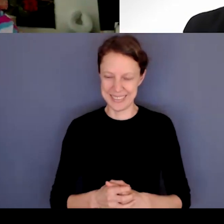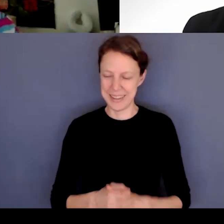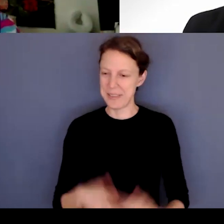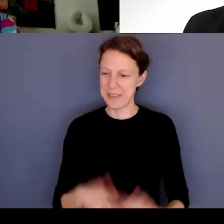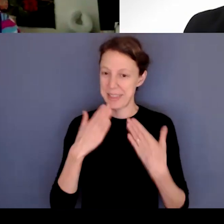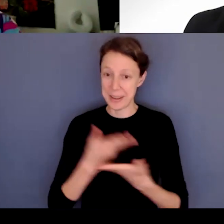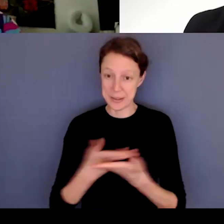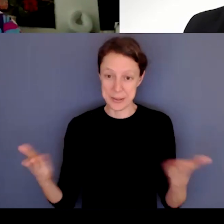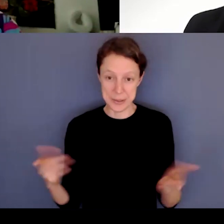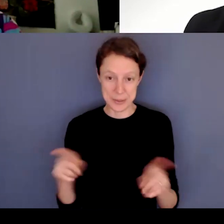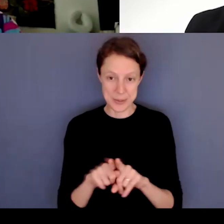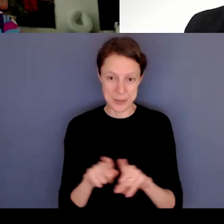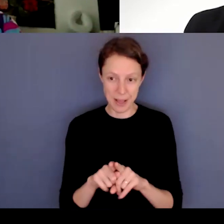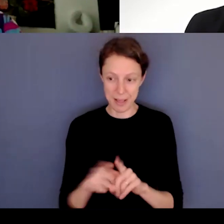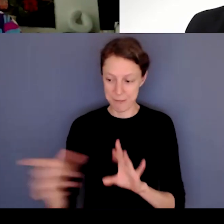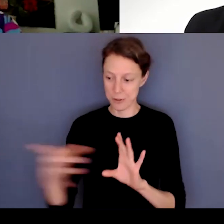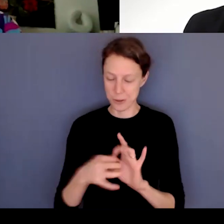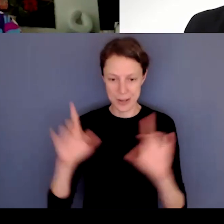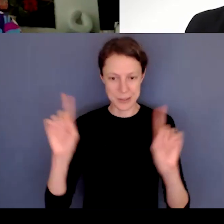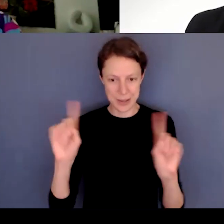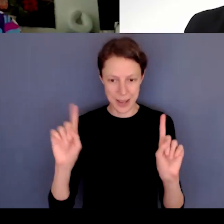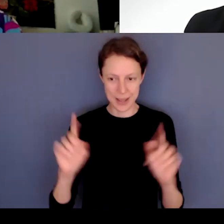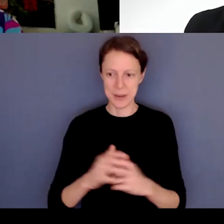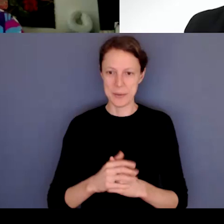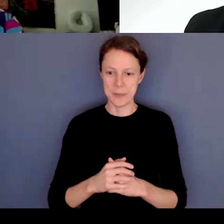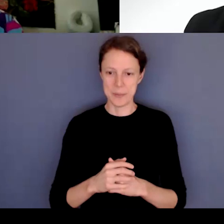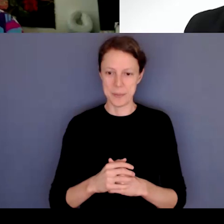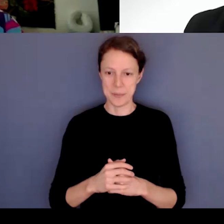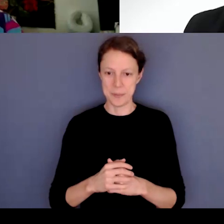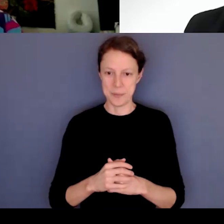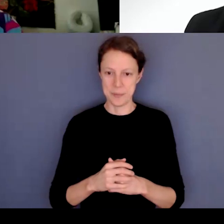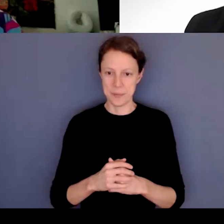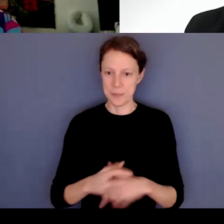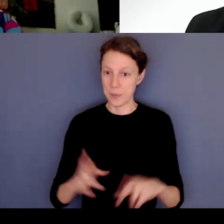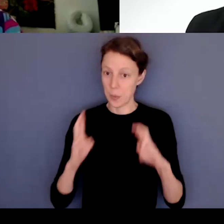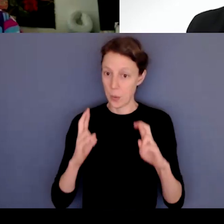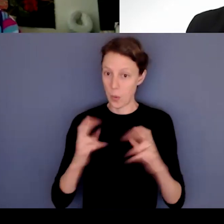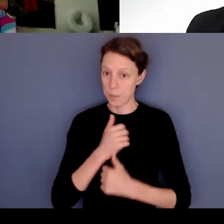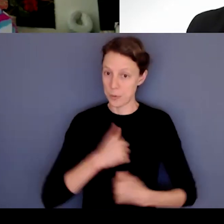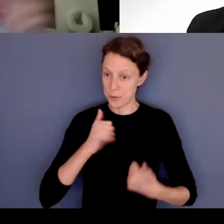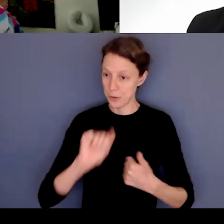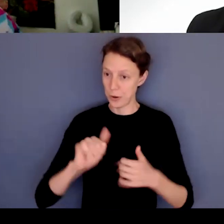you for joining us for this morning's webinar, and I hope that you will enjoy the rest of your day and we'll see you at